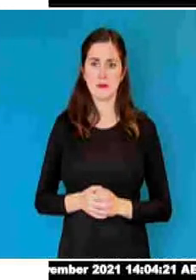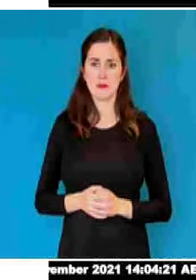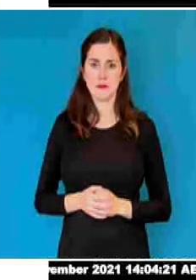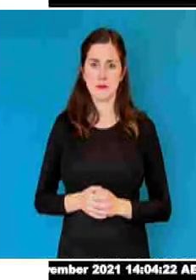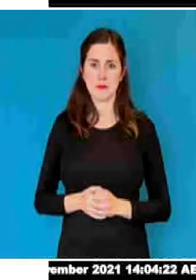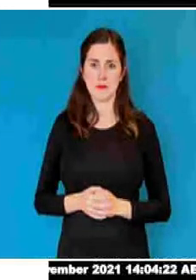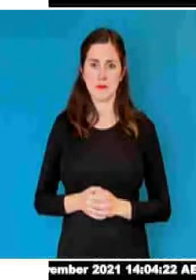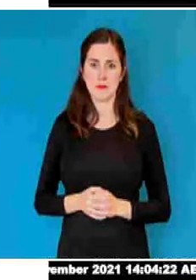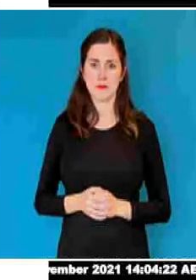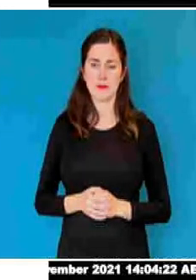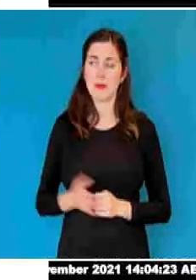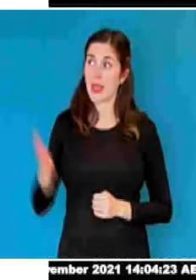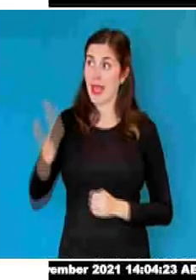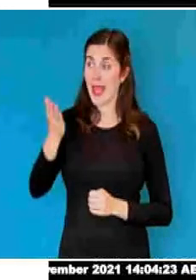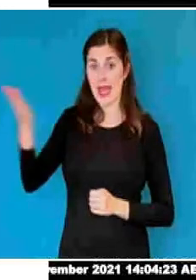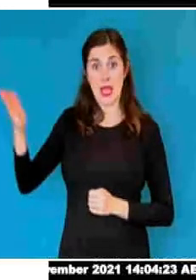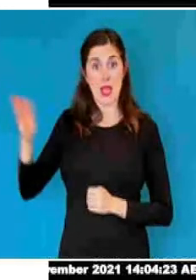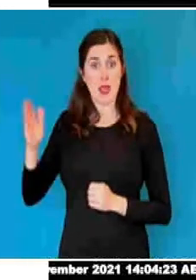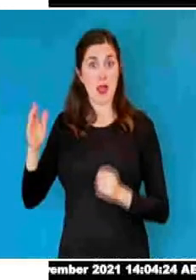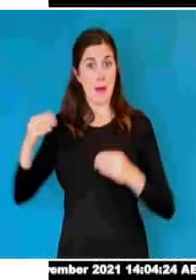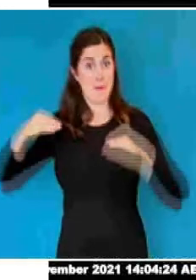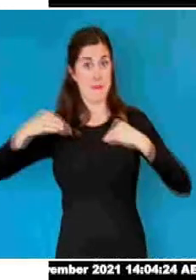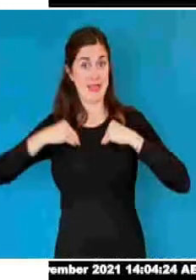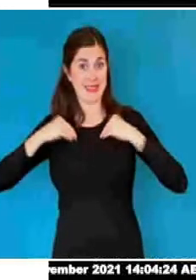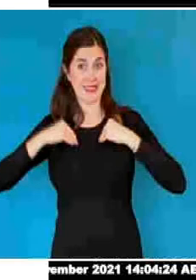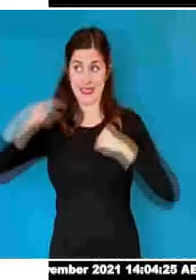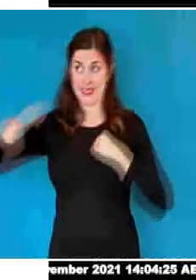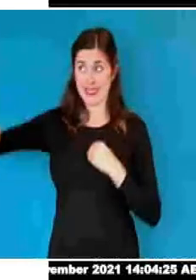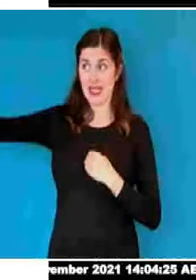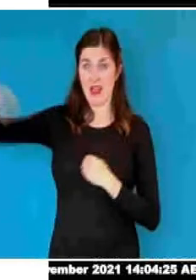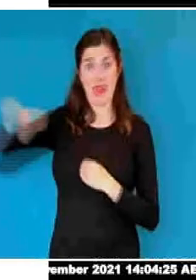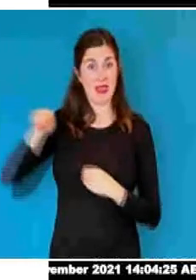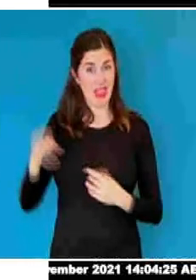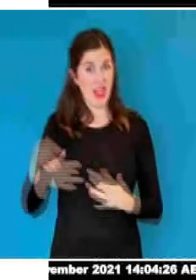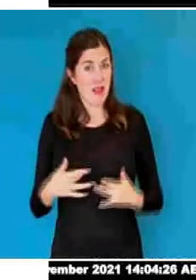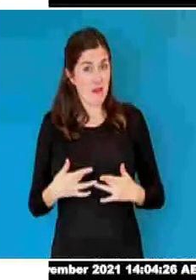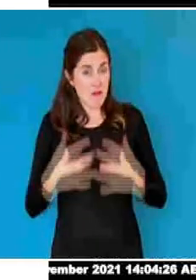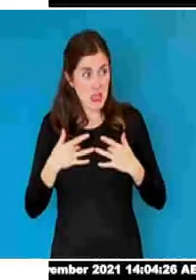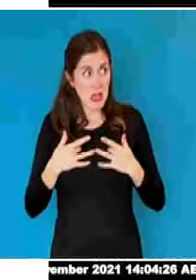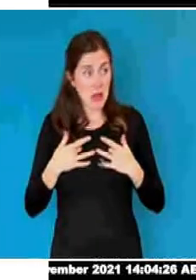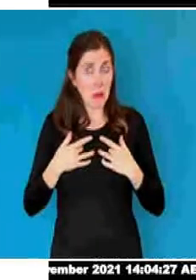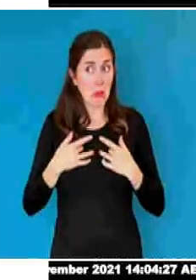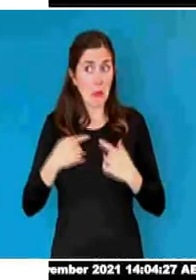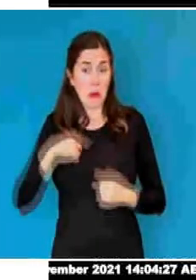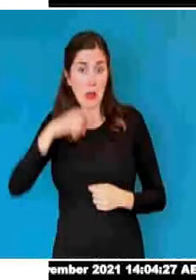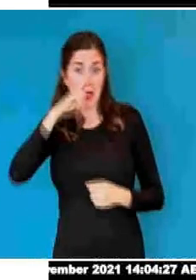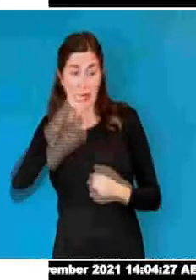this way, the employer's confidence in engaging people with a particular disability.